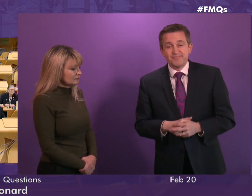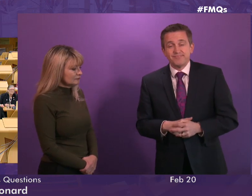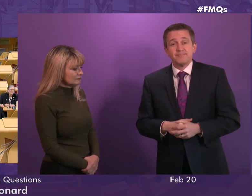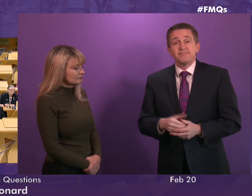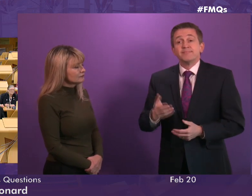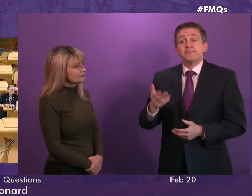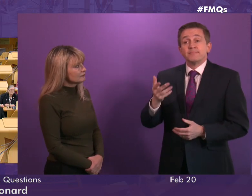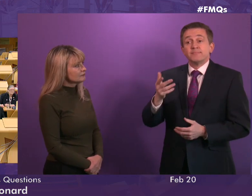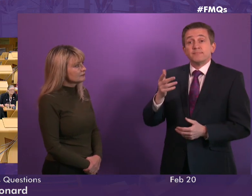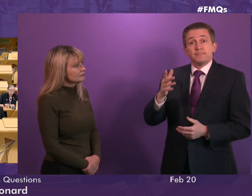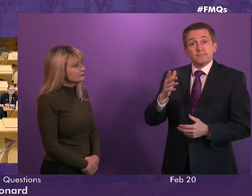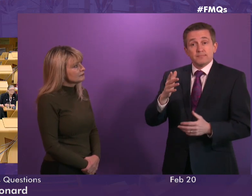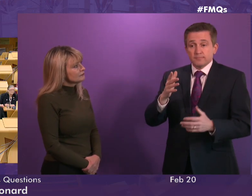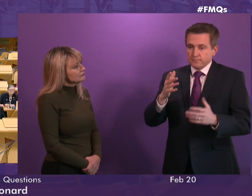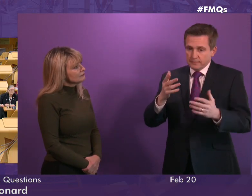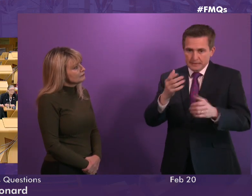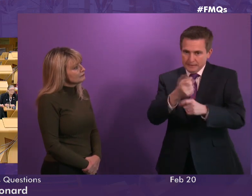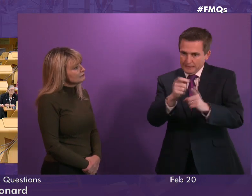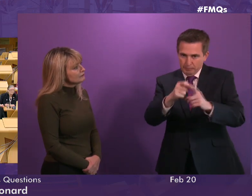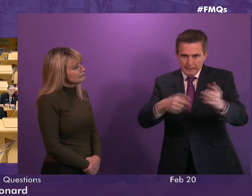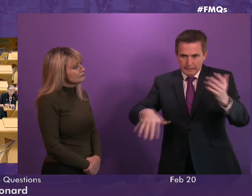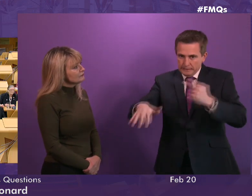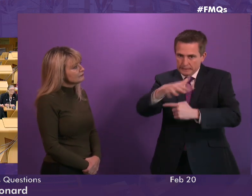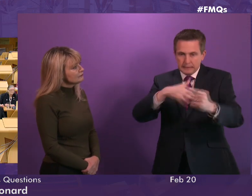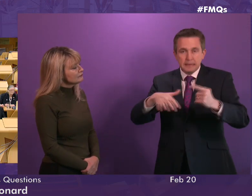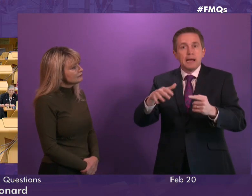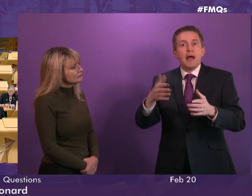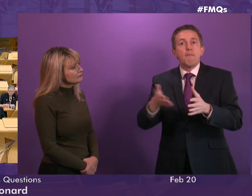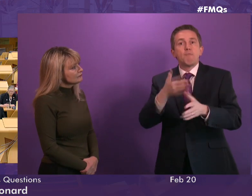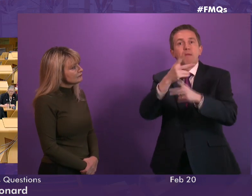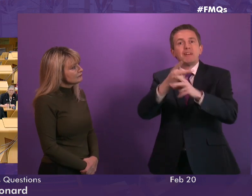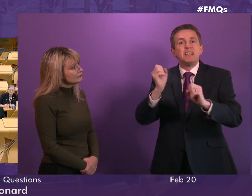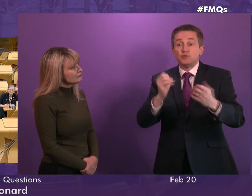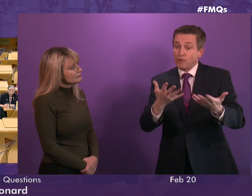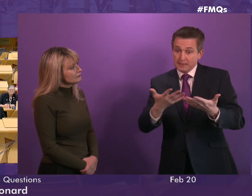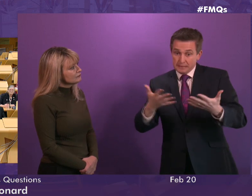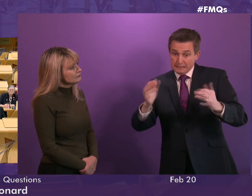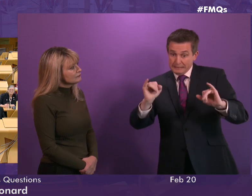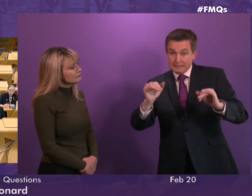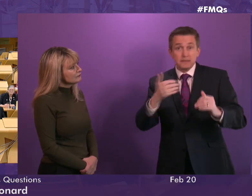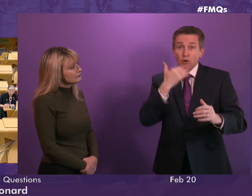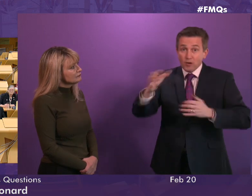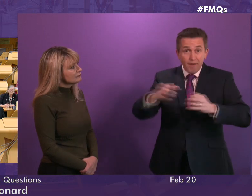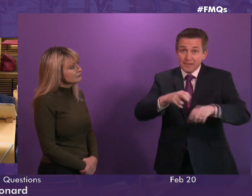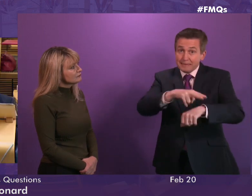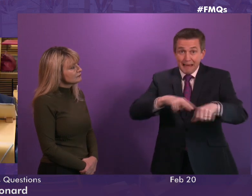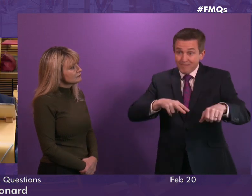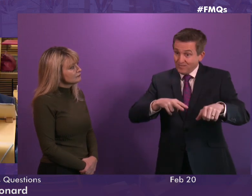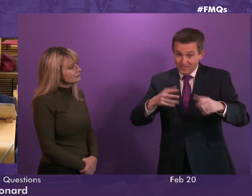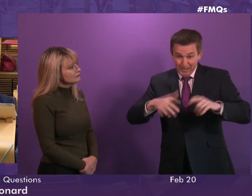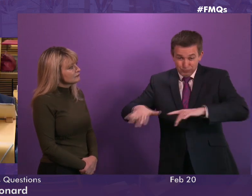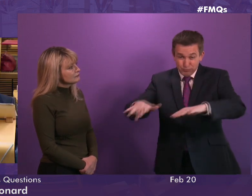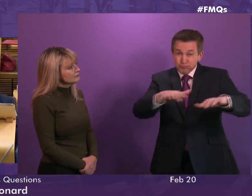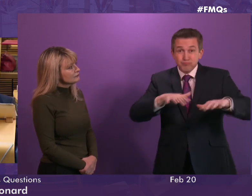There is a workforce crisis in primary care services. It is happening now and here, in